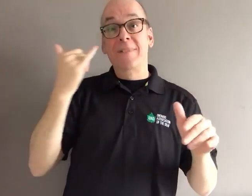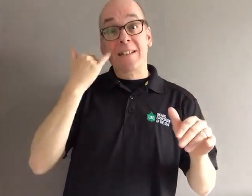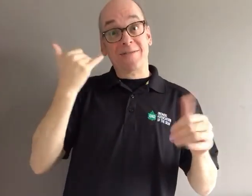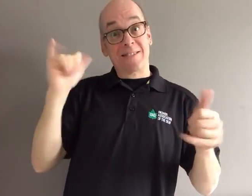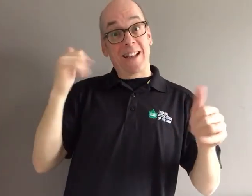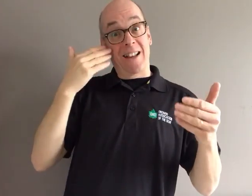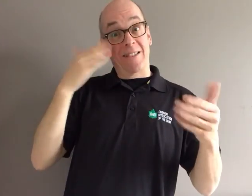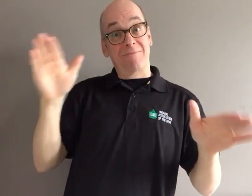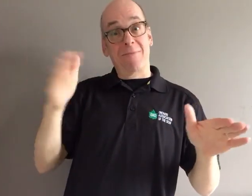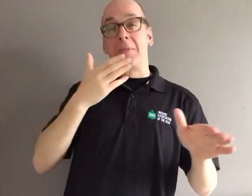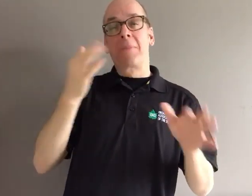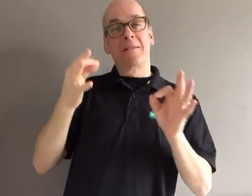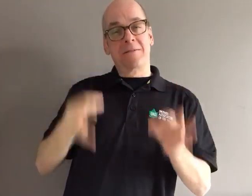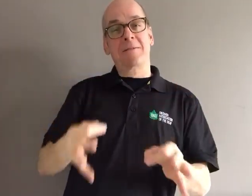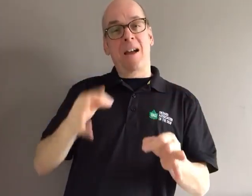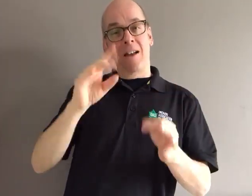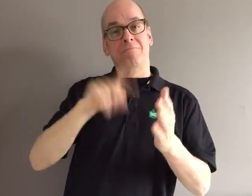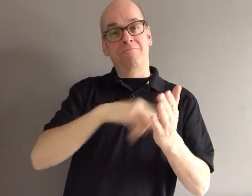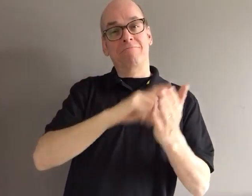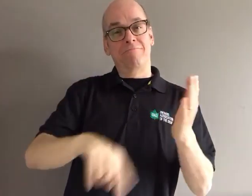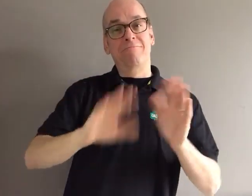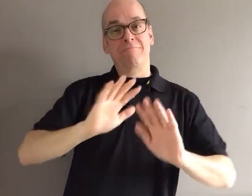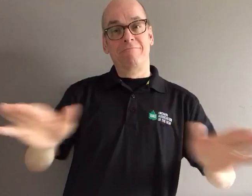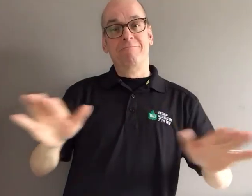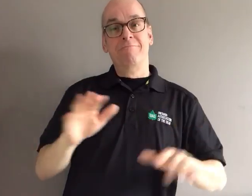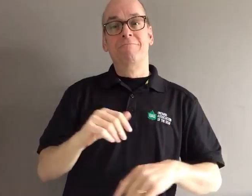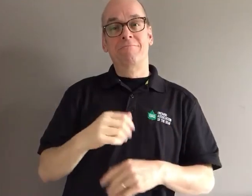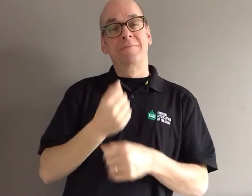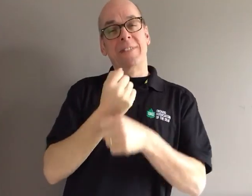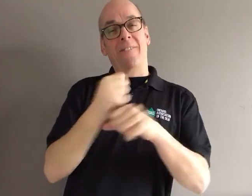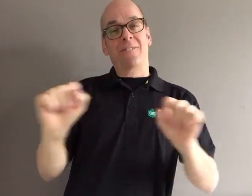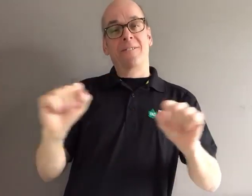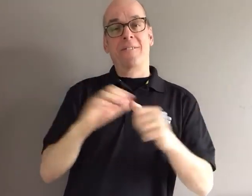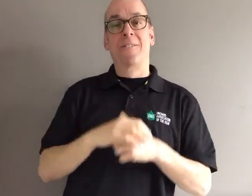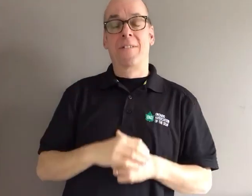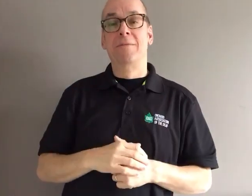what it will look like in May, it is best to decide now to cancel it. It's the safe thing to do.